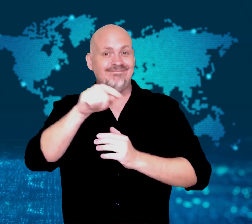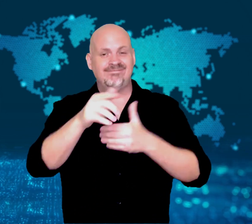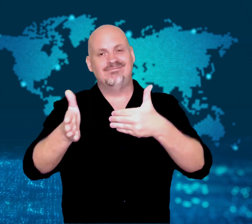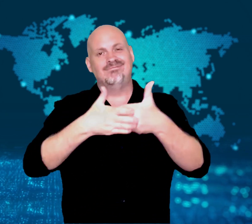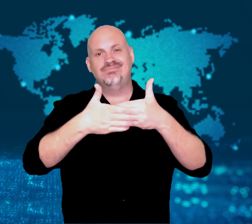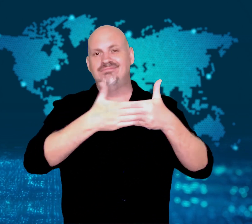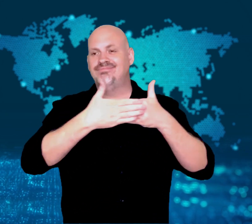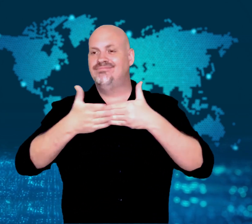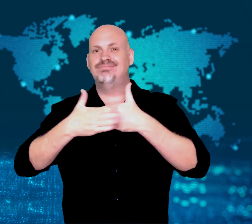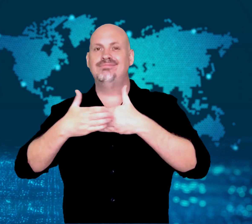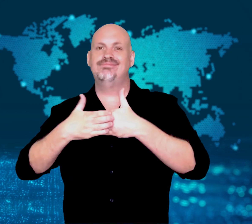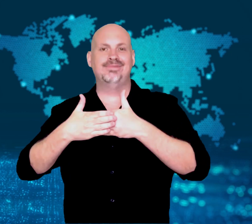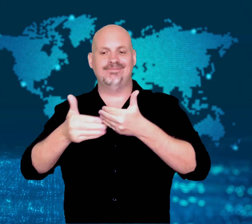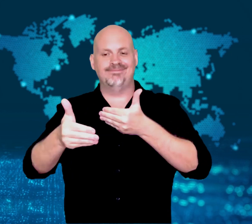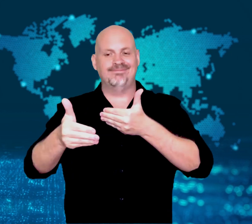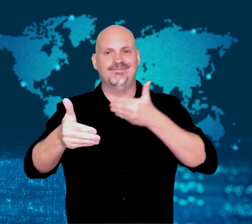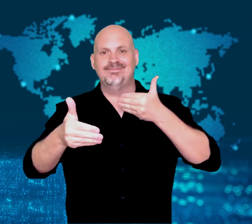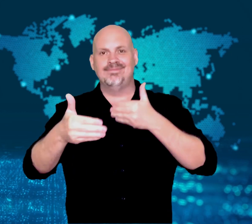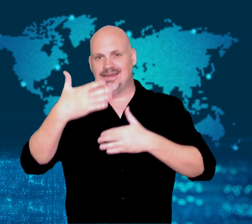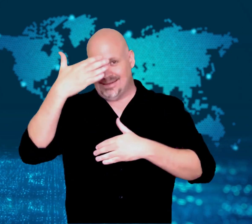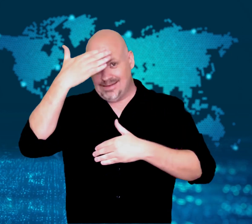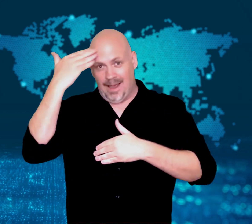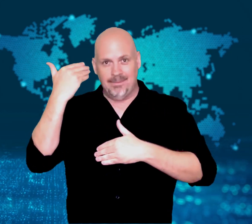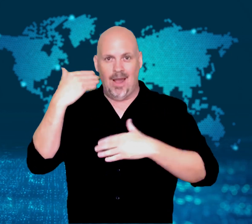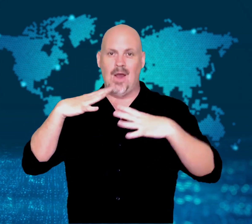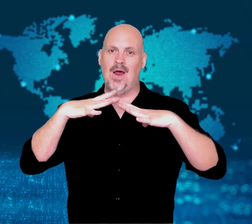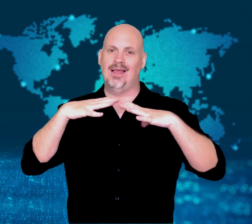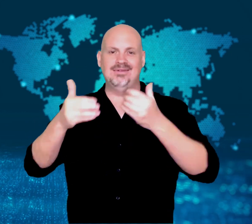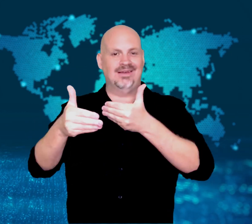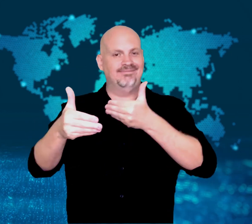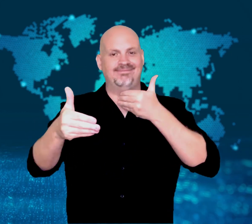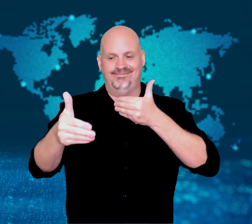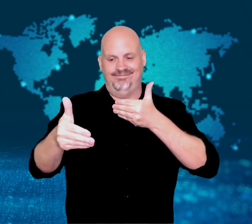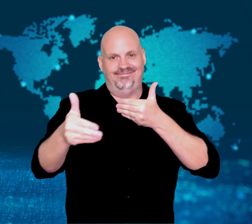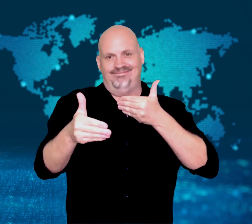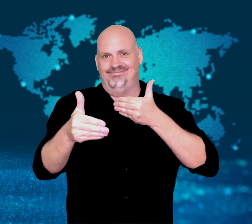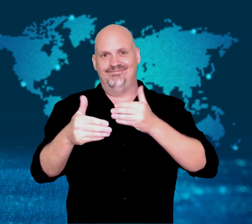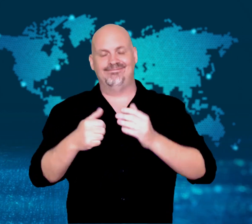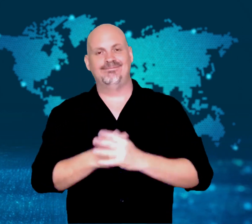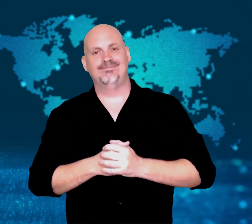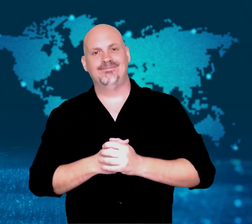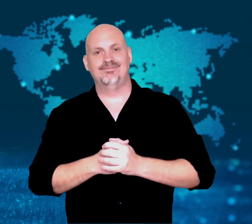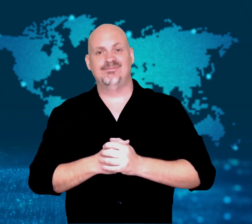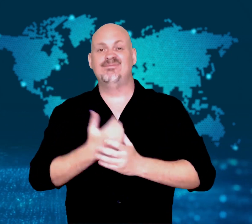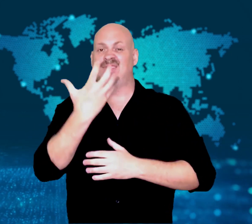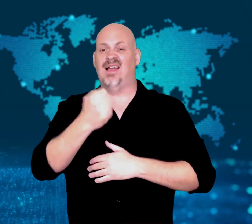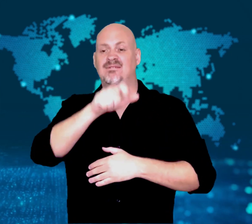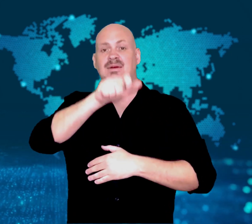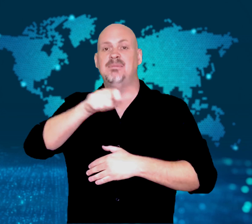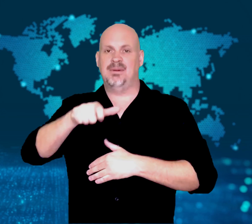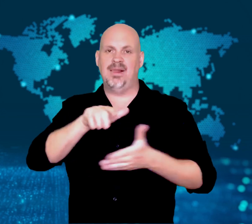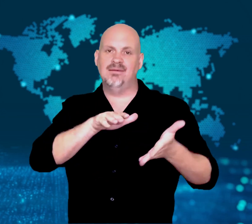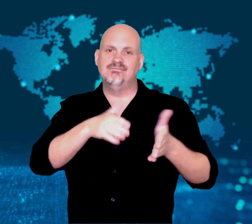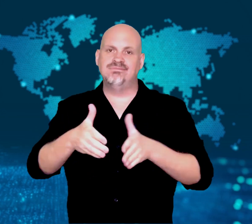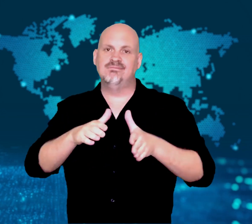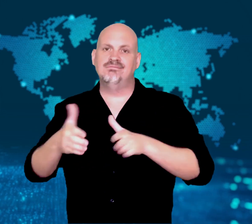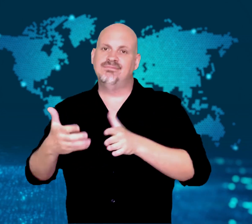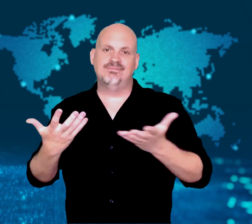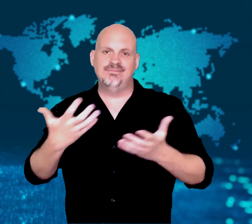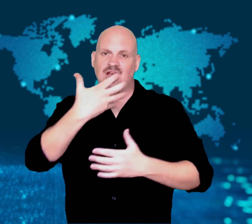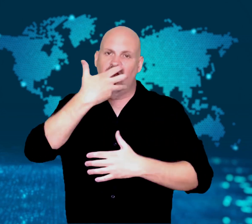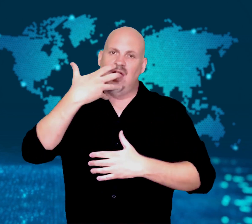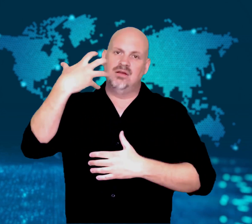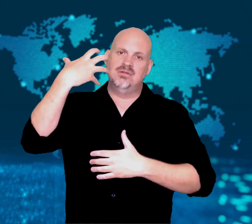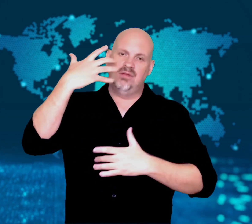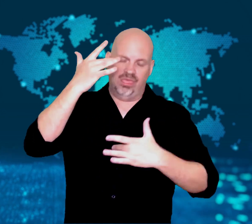Some schools closed early for summer vacation.